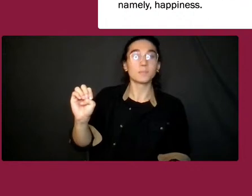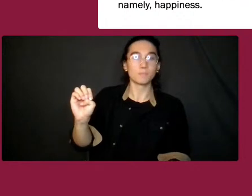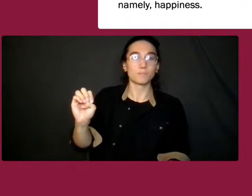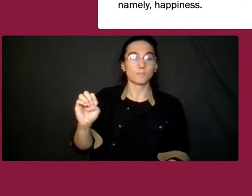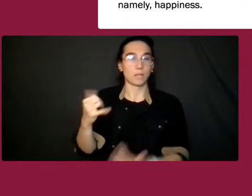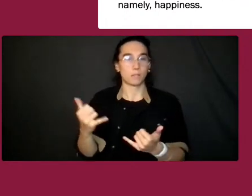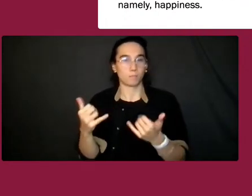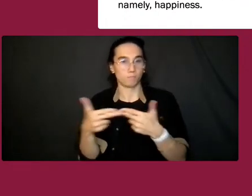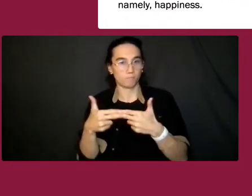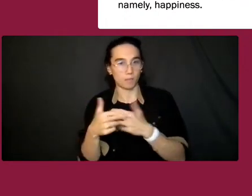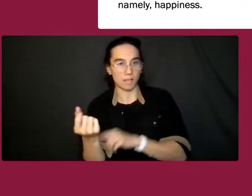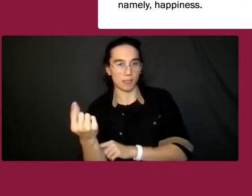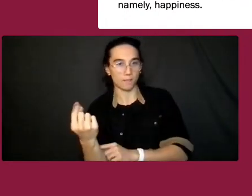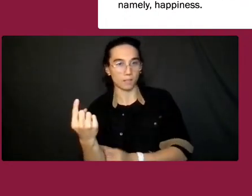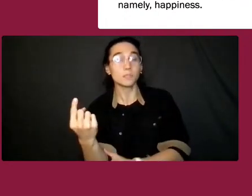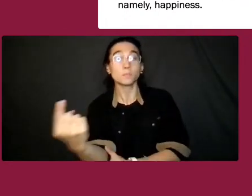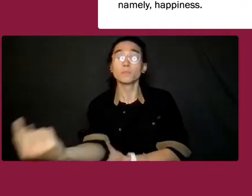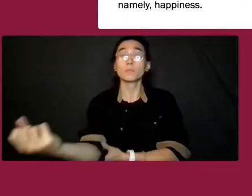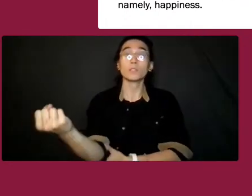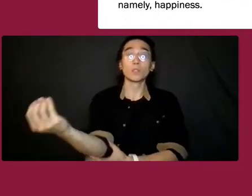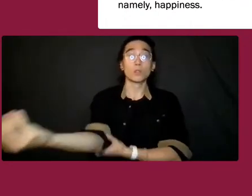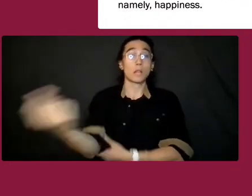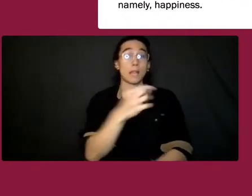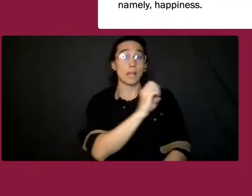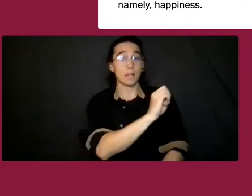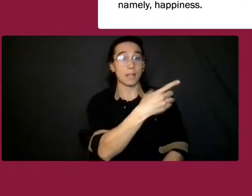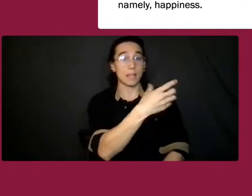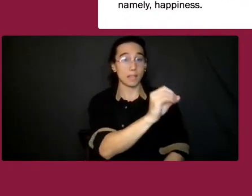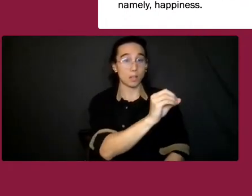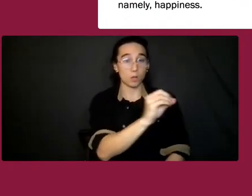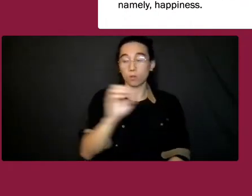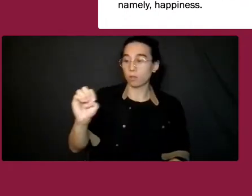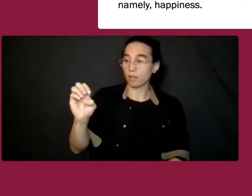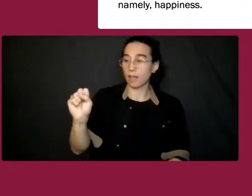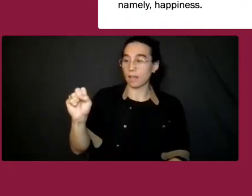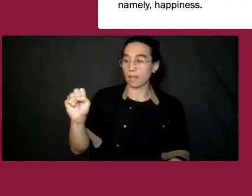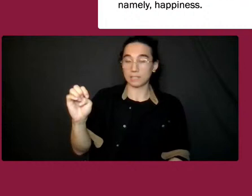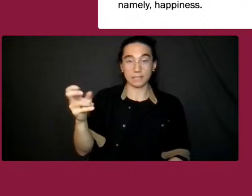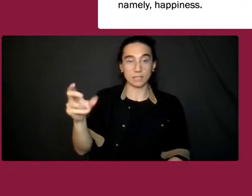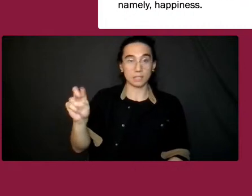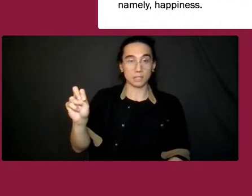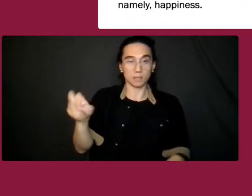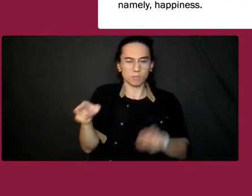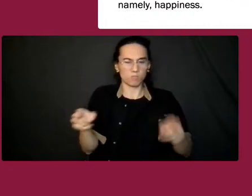Uh, the ego and essence represent two distinct aspects of the self.